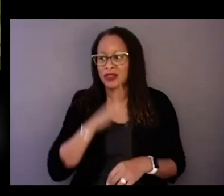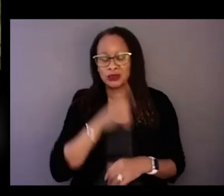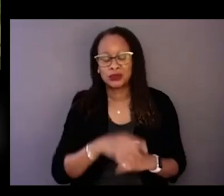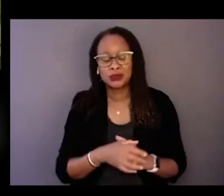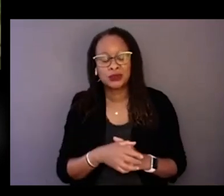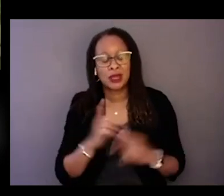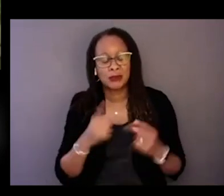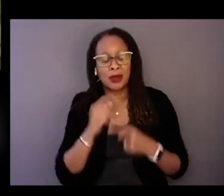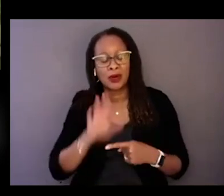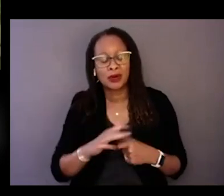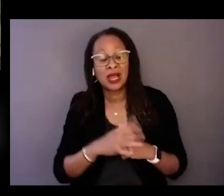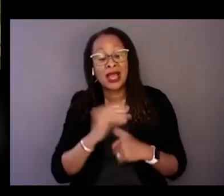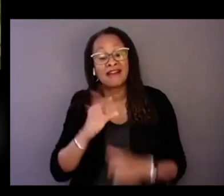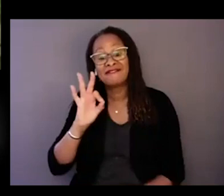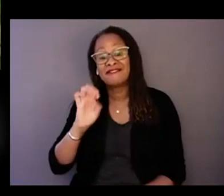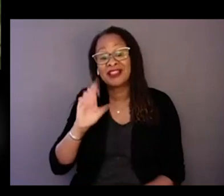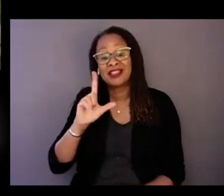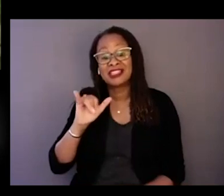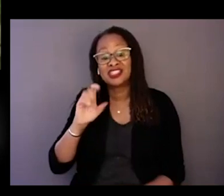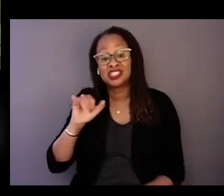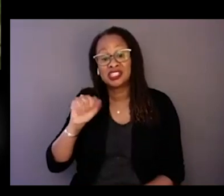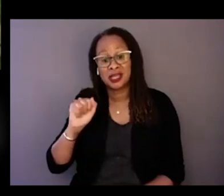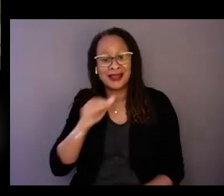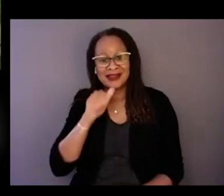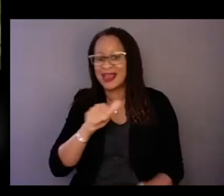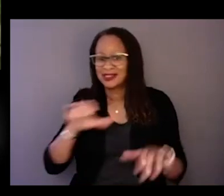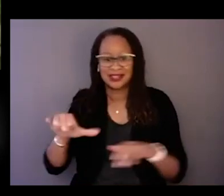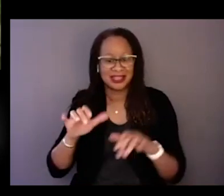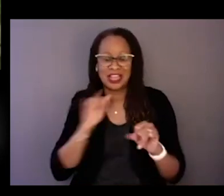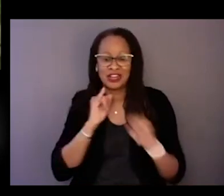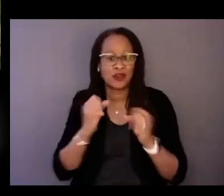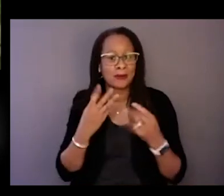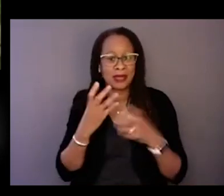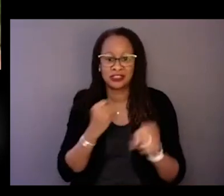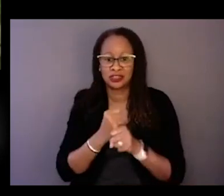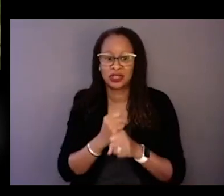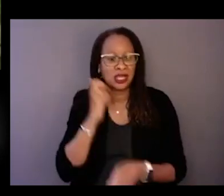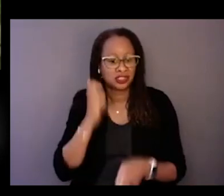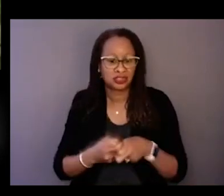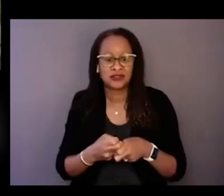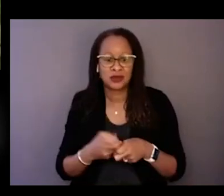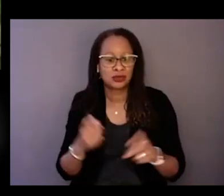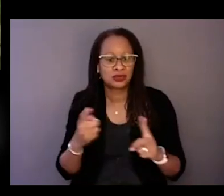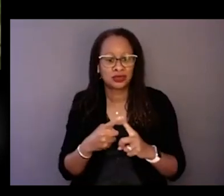and Felicia hadn't done interviews in many years. She was really hard to pin down.